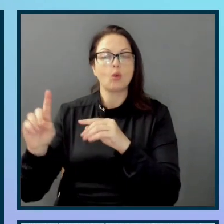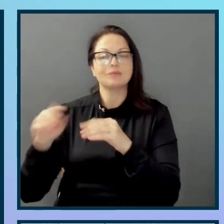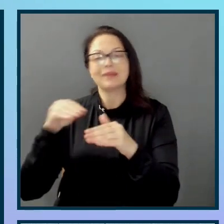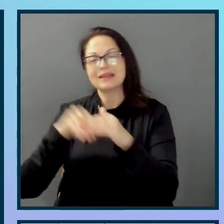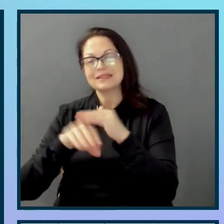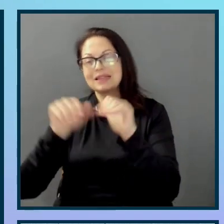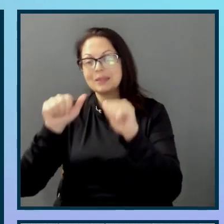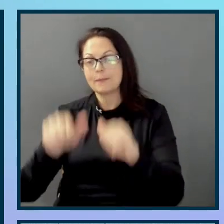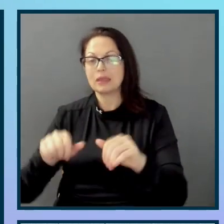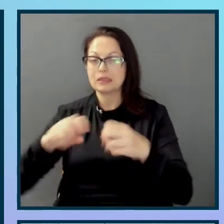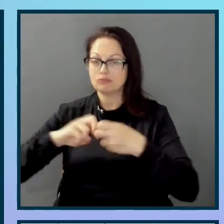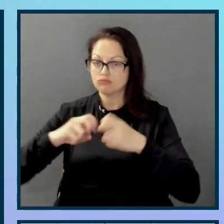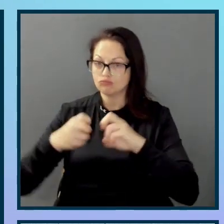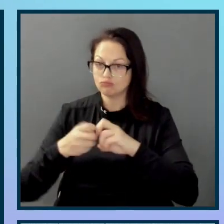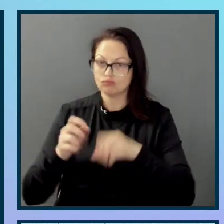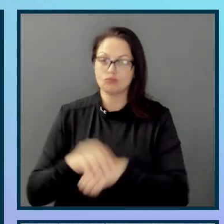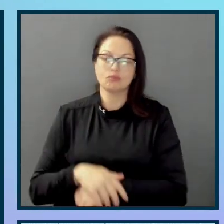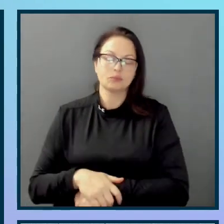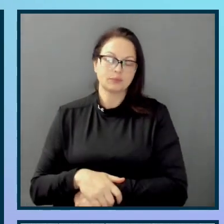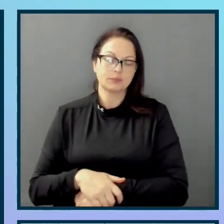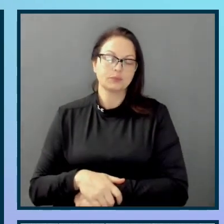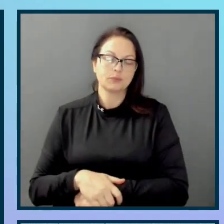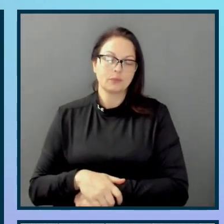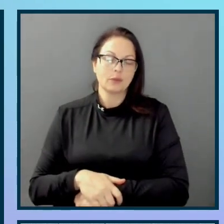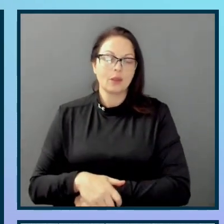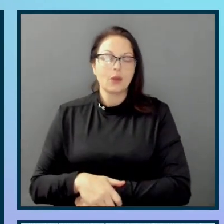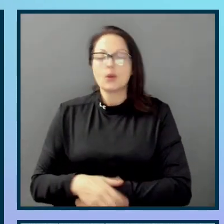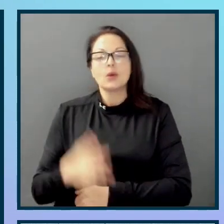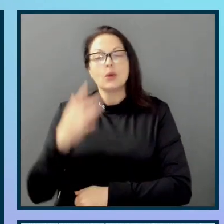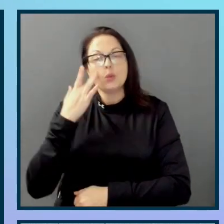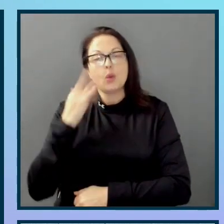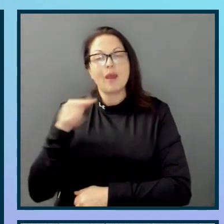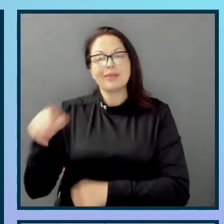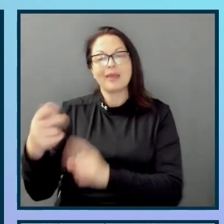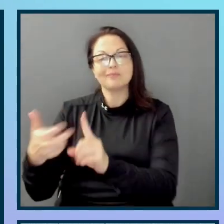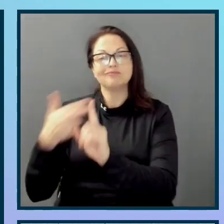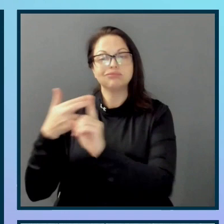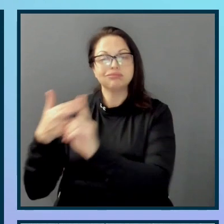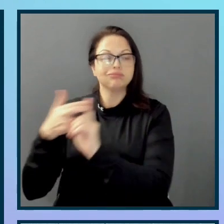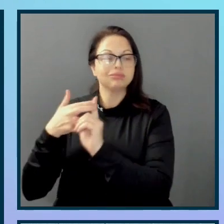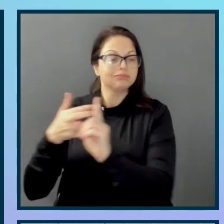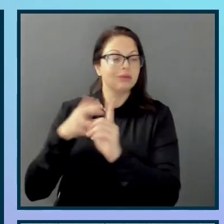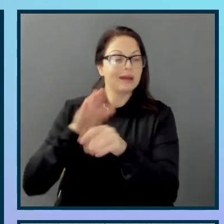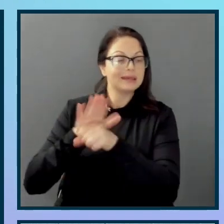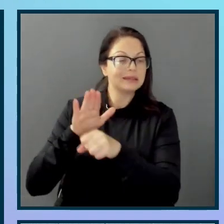In this case, they brought in enough coaches to support the numerous agile teams that were developing a new product.